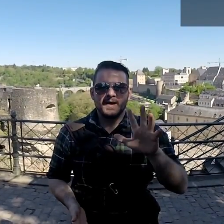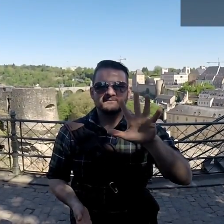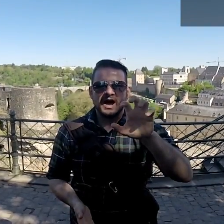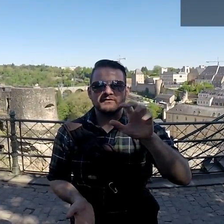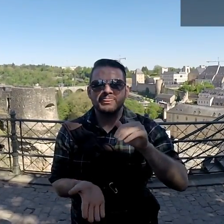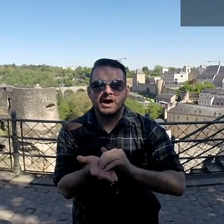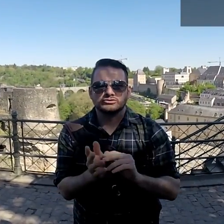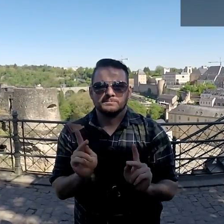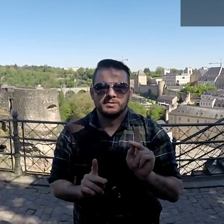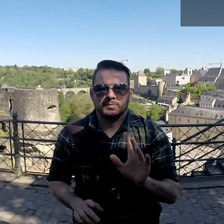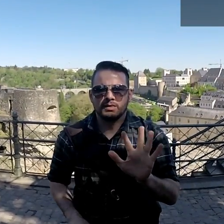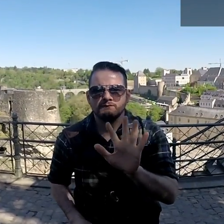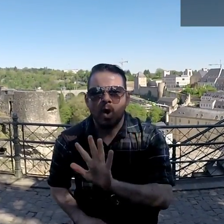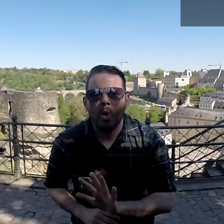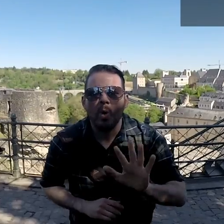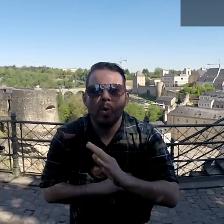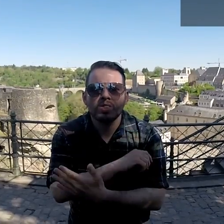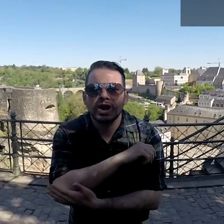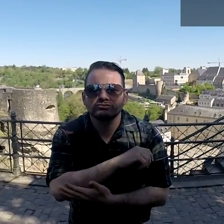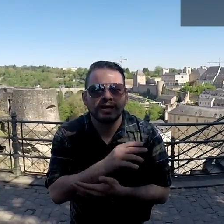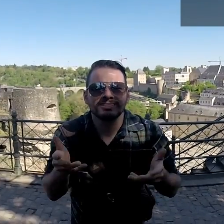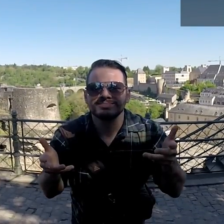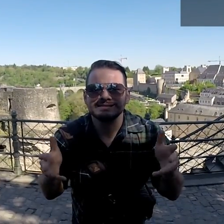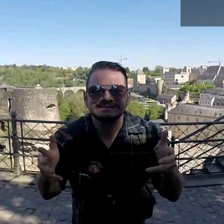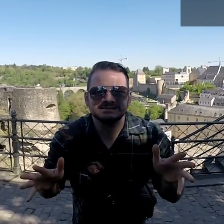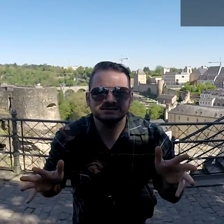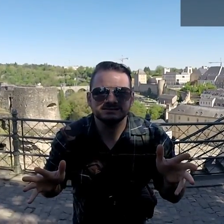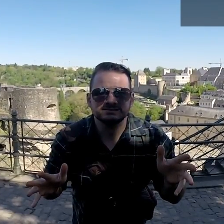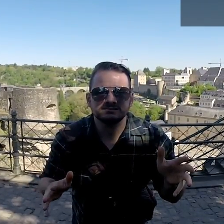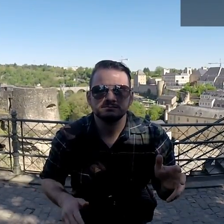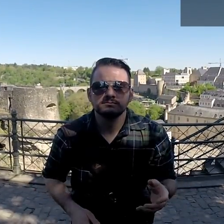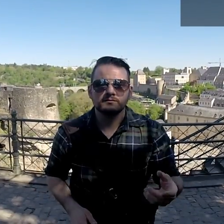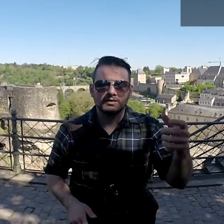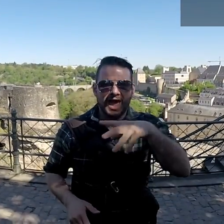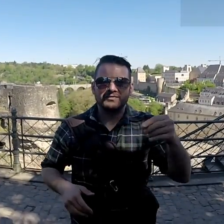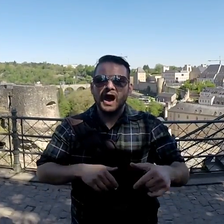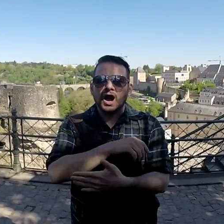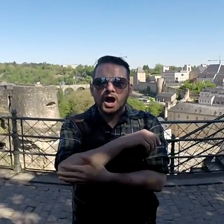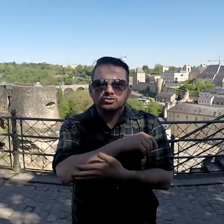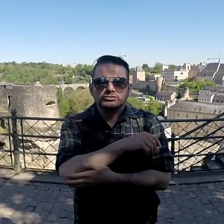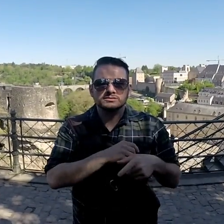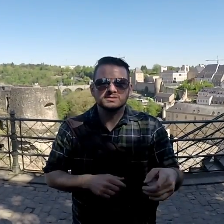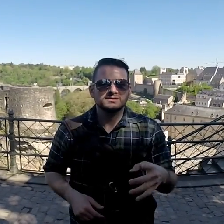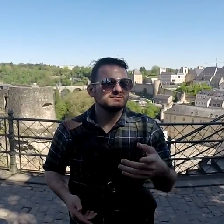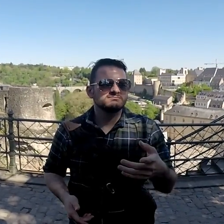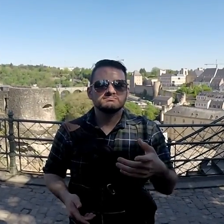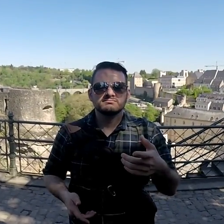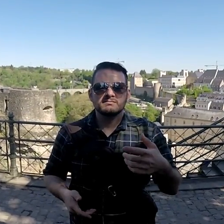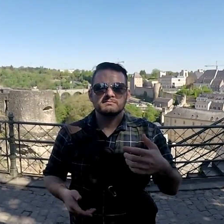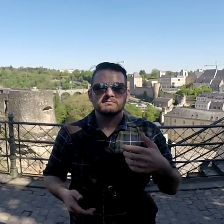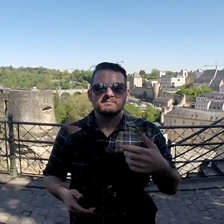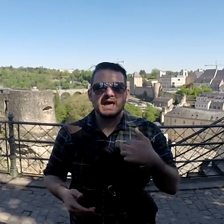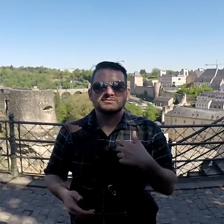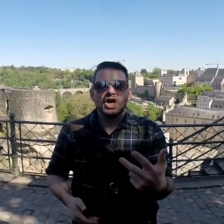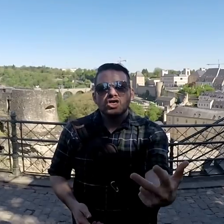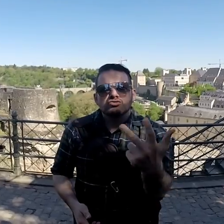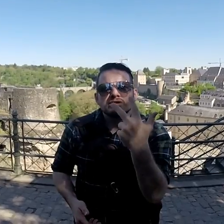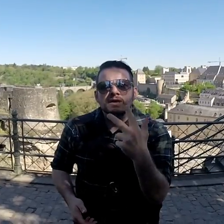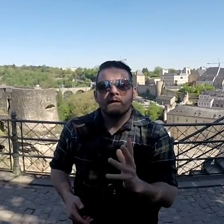500,000 people of the entire country. That's all. Also, this country has three official languages.